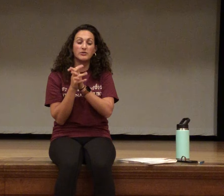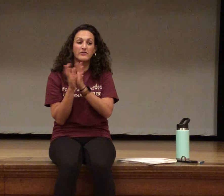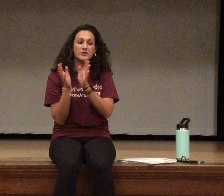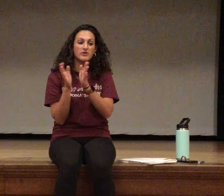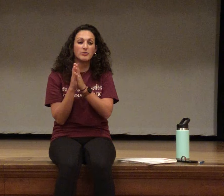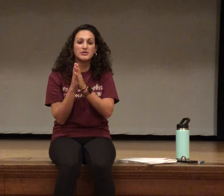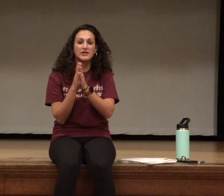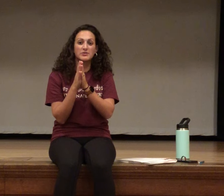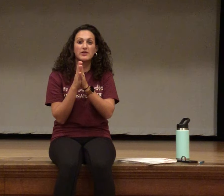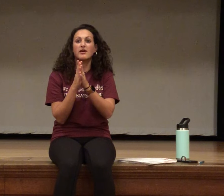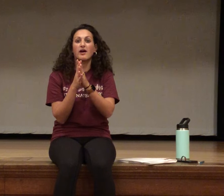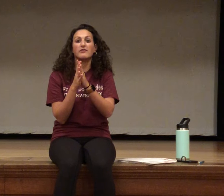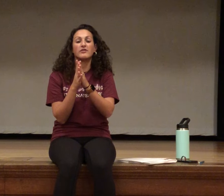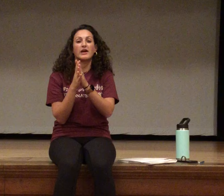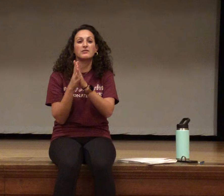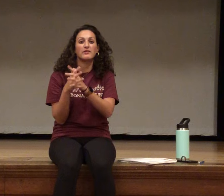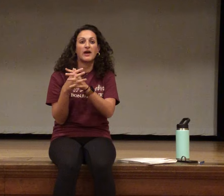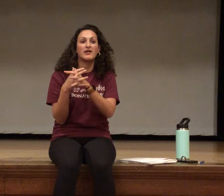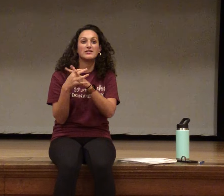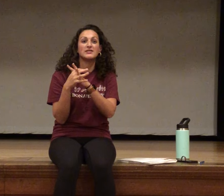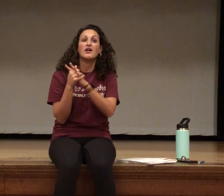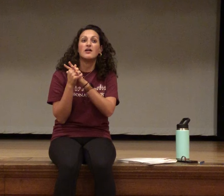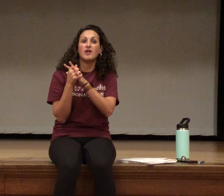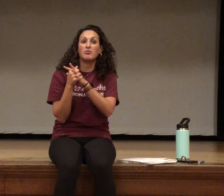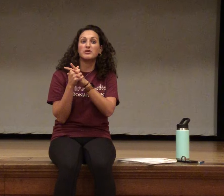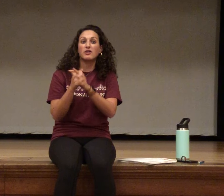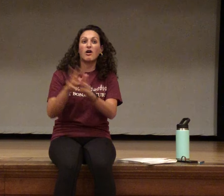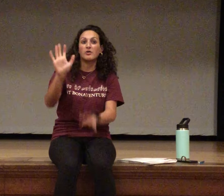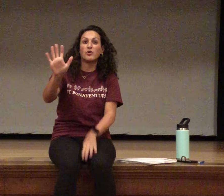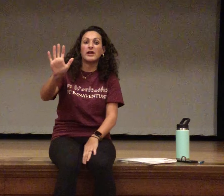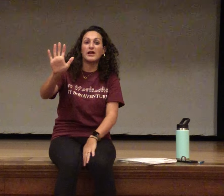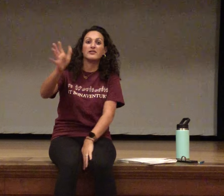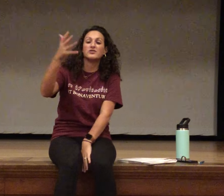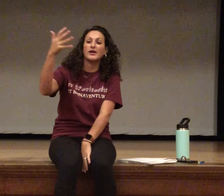yeah we'll definitely do numbers next week uh fun fact about that is numbers are all in one hand so